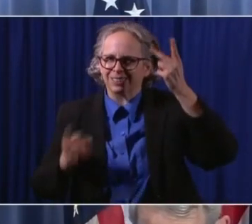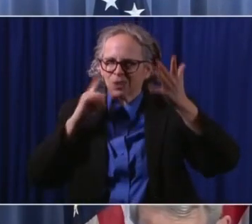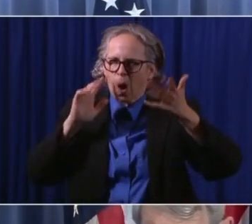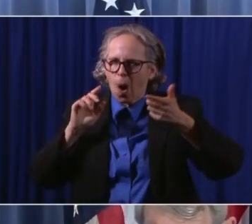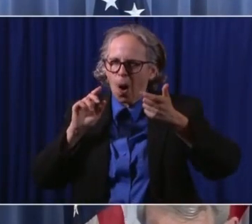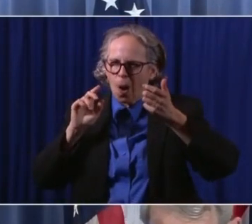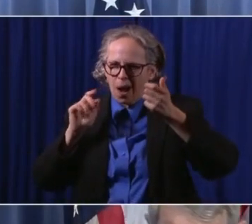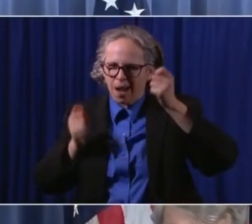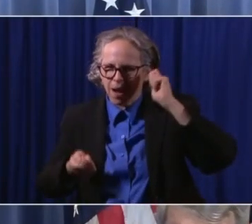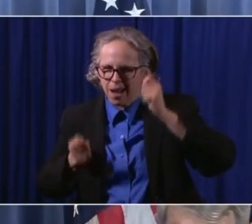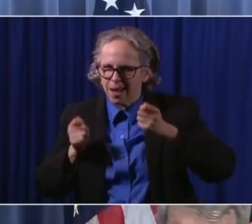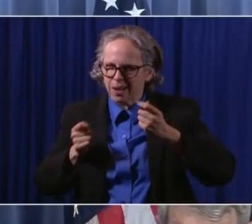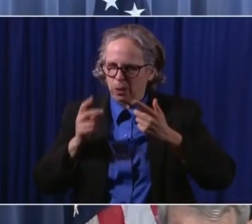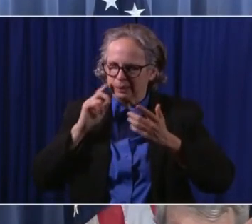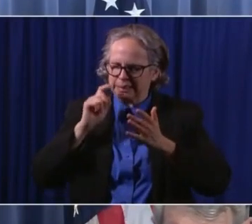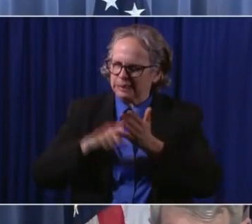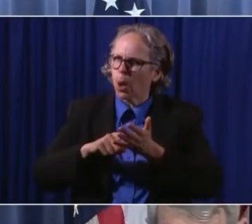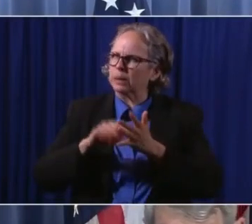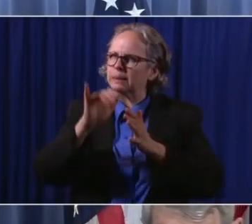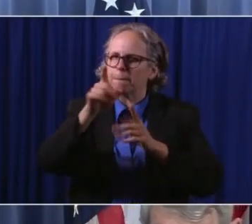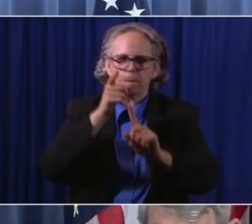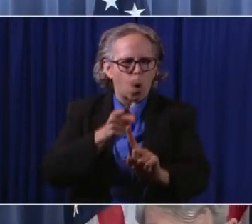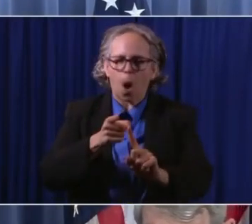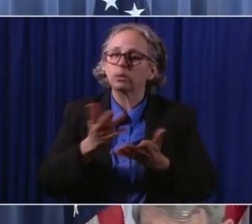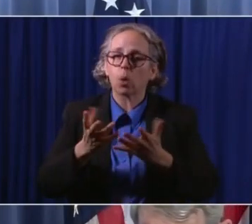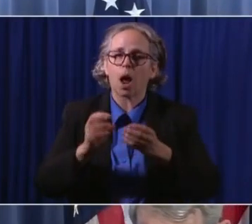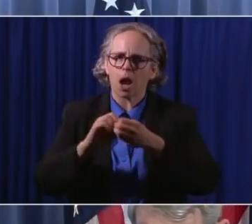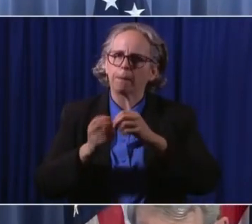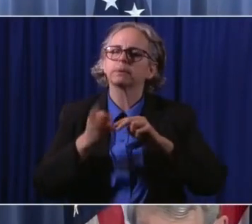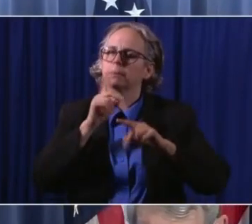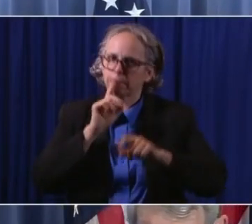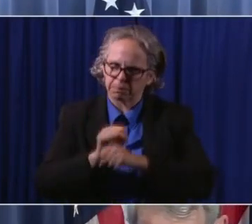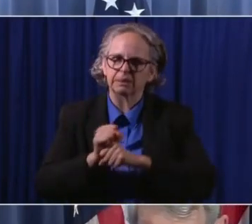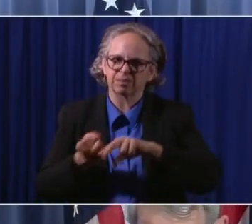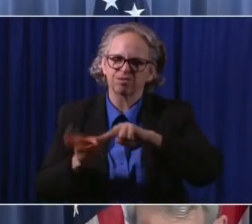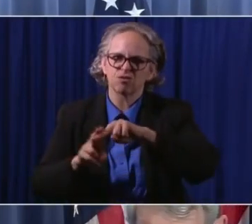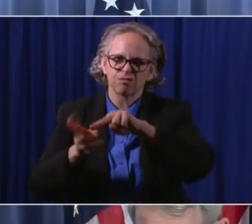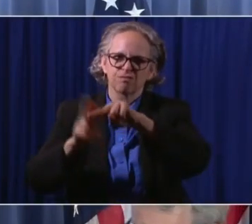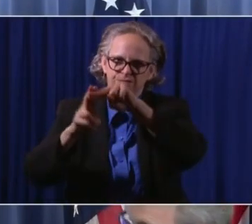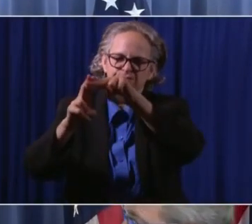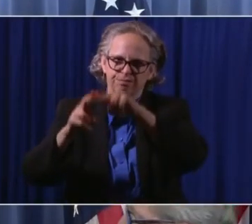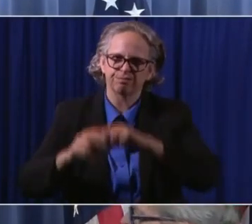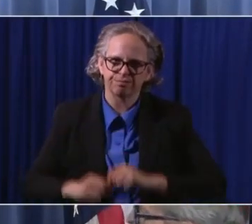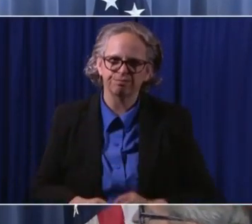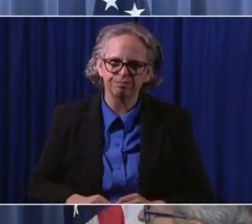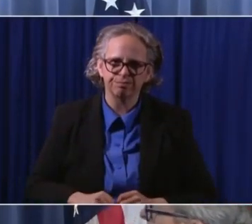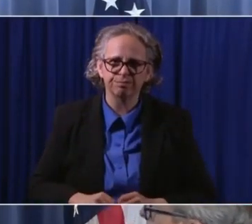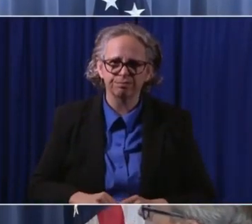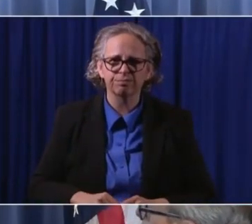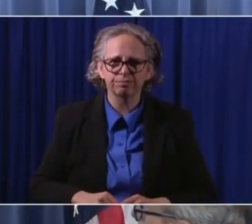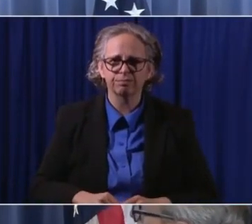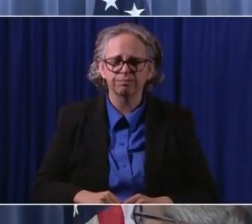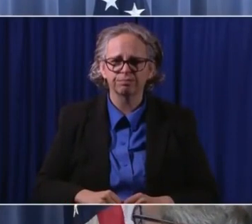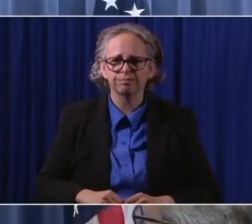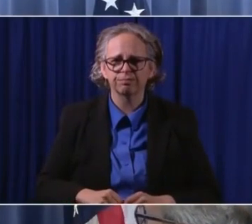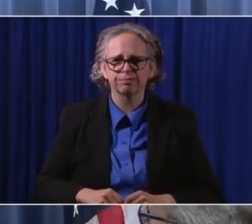OUR PEAK LAST WEEK, BUT IS STILL CONSIDERABLY HIGHER THAN WE WERE THREE WEEKS AGO. THIS IS CONSISTENT WITH THE PATTERN WE HAVE SEEN AND ARE CONTINUING TO SEE WITH A NUMBER